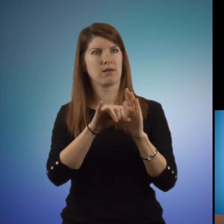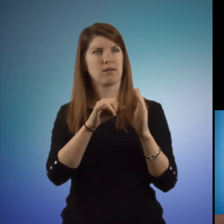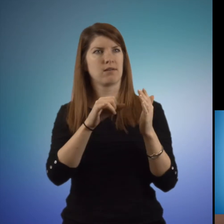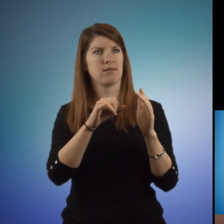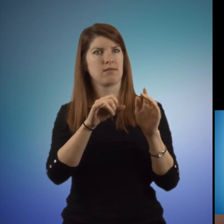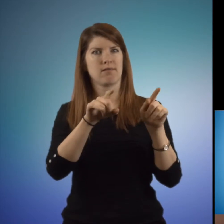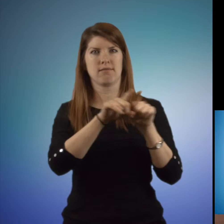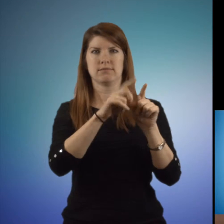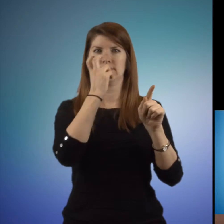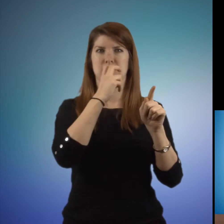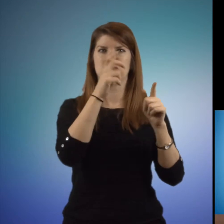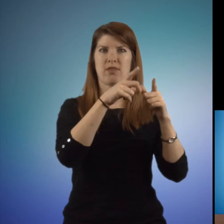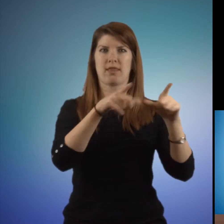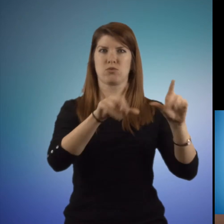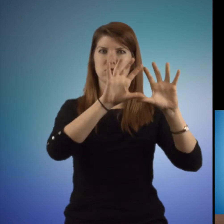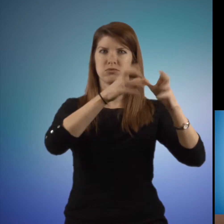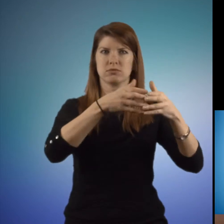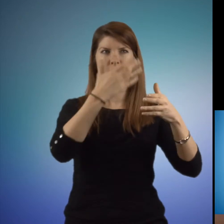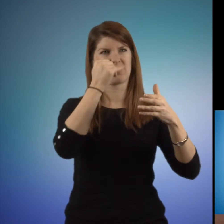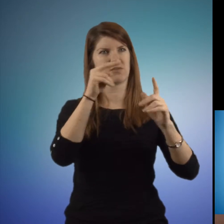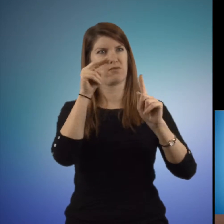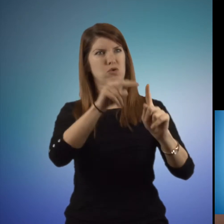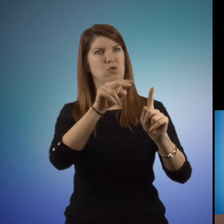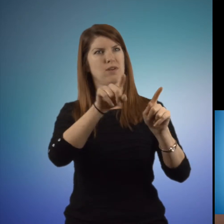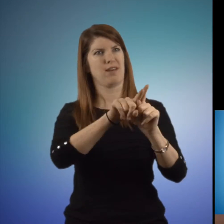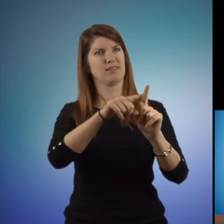because that's viewed as the primary need that they have.